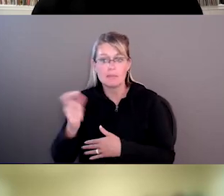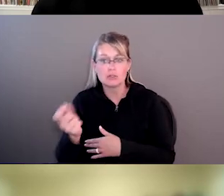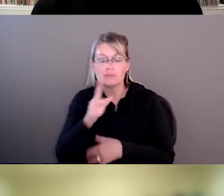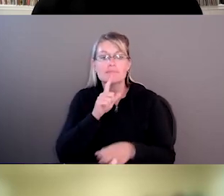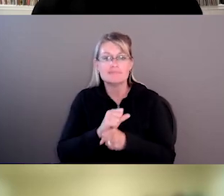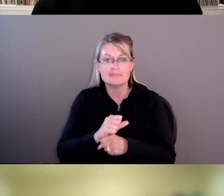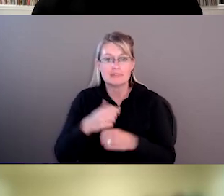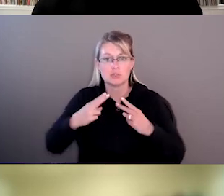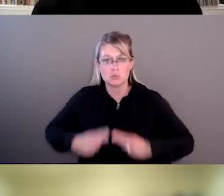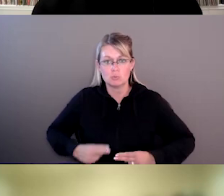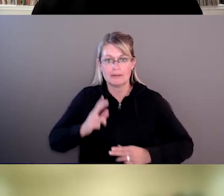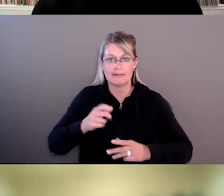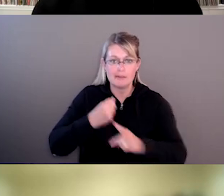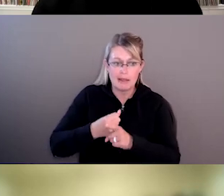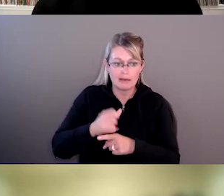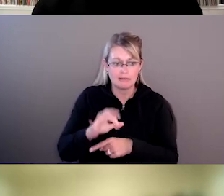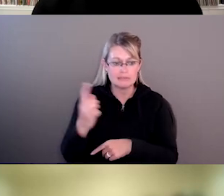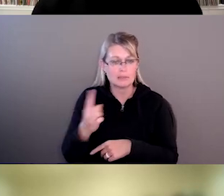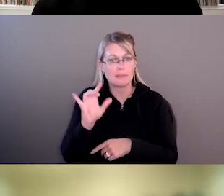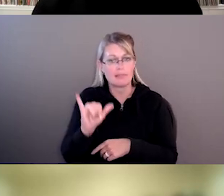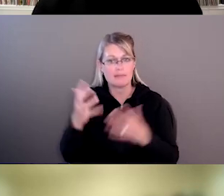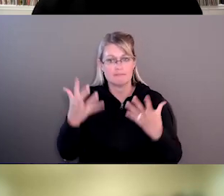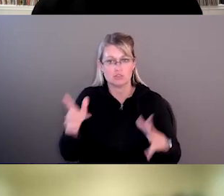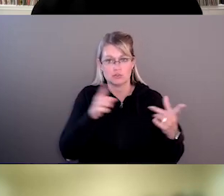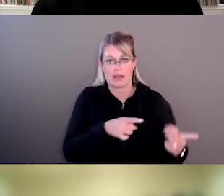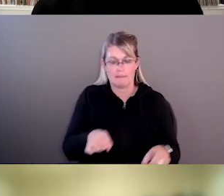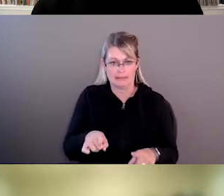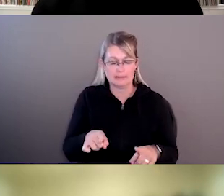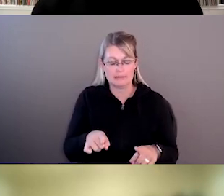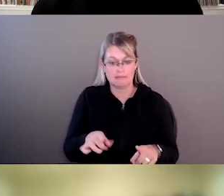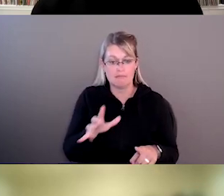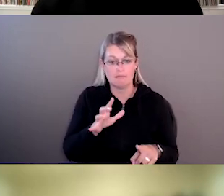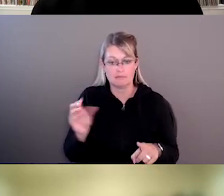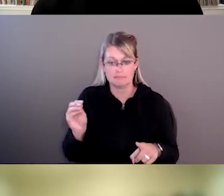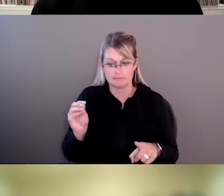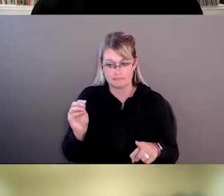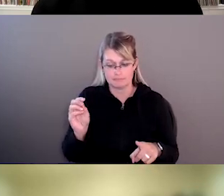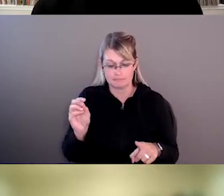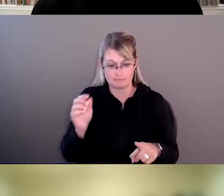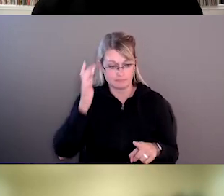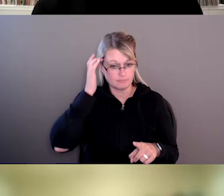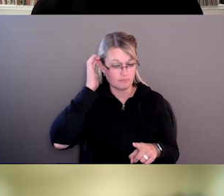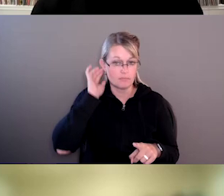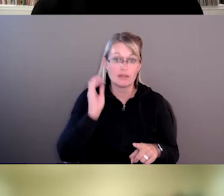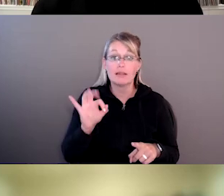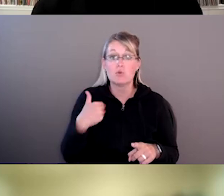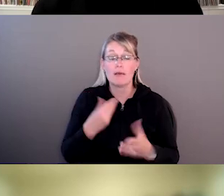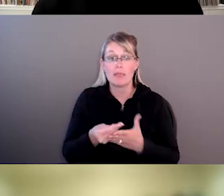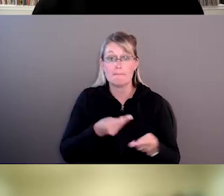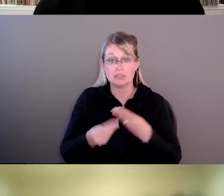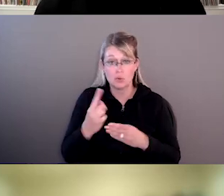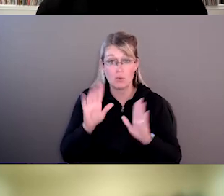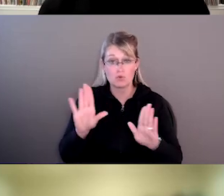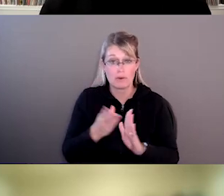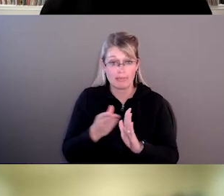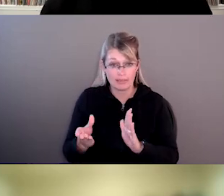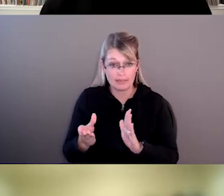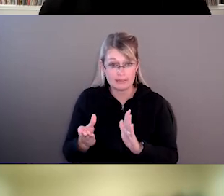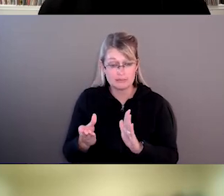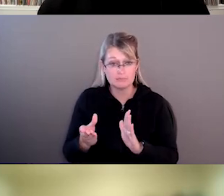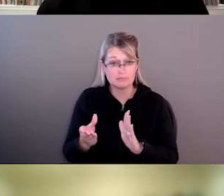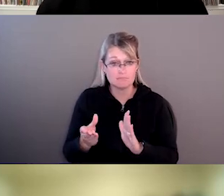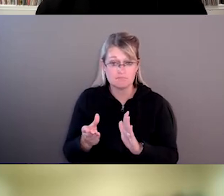impact of something that has happened and if you have the budget, one of the great things is sure,